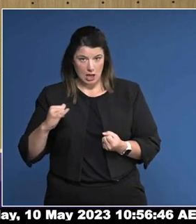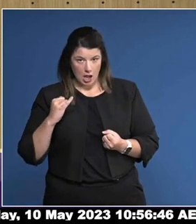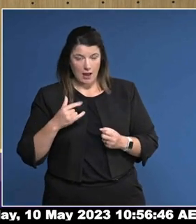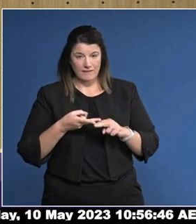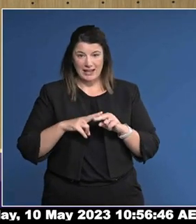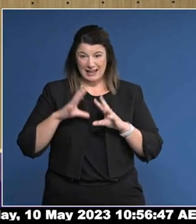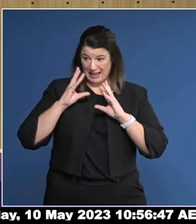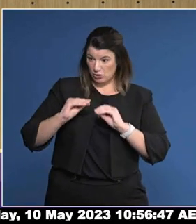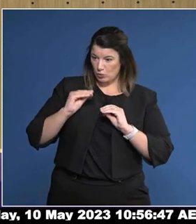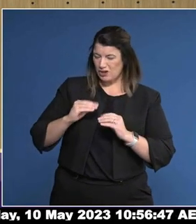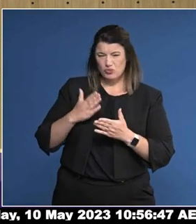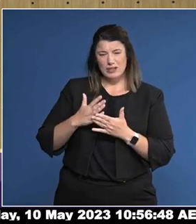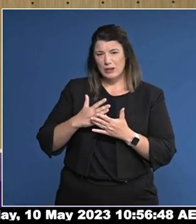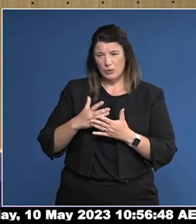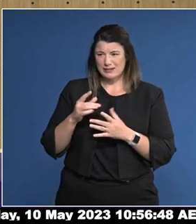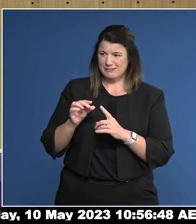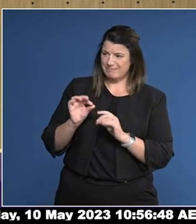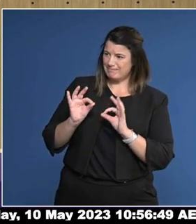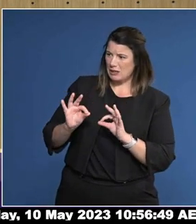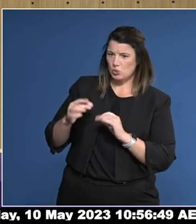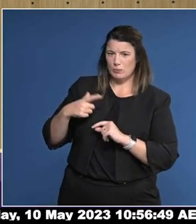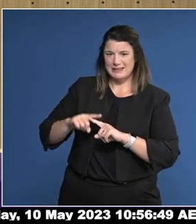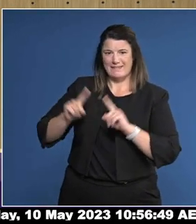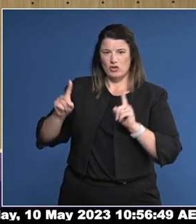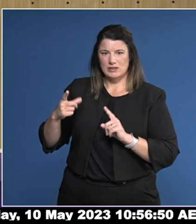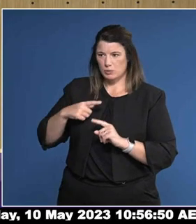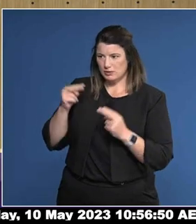is unique, isn't it? It is. MS MAHONY: You heard the evidence of Dr Crawford.